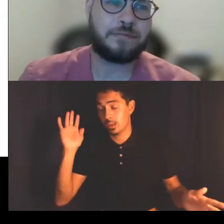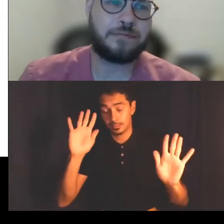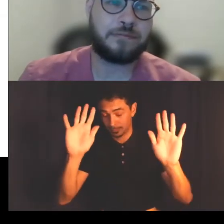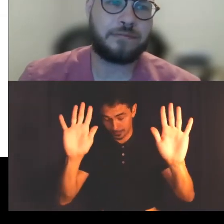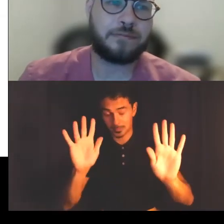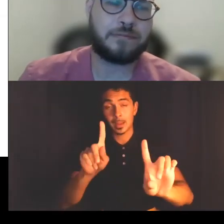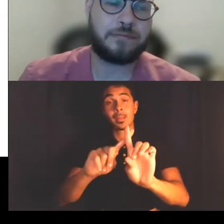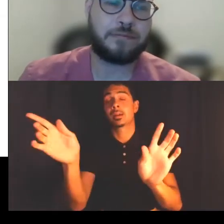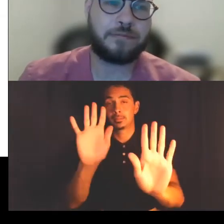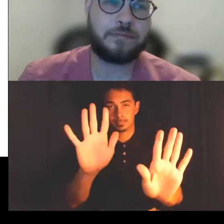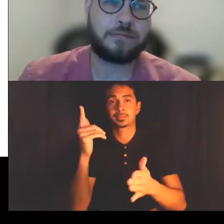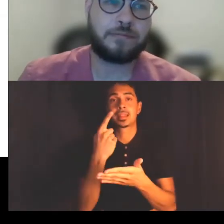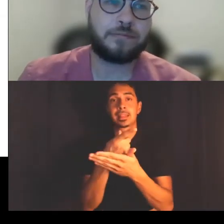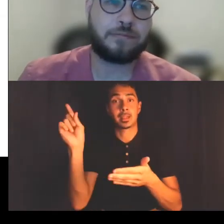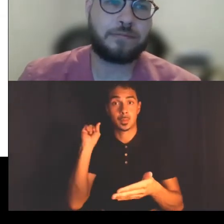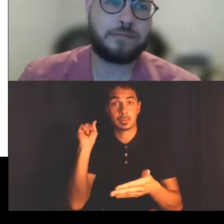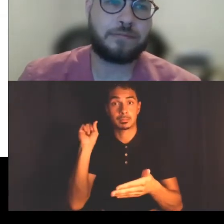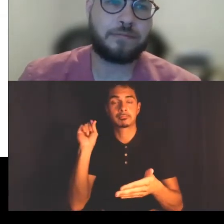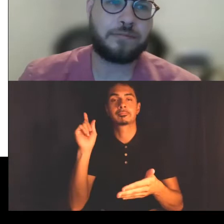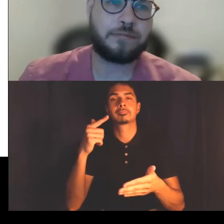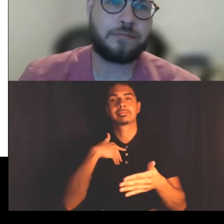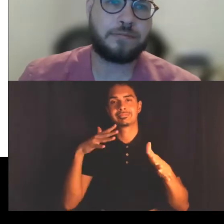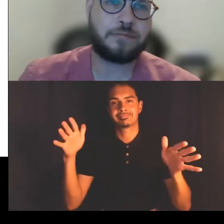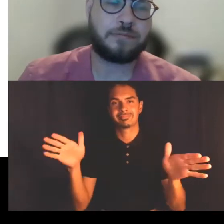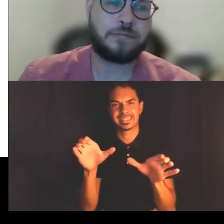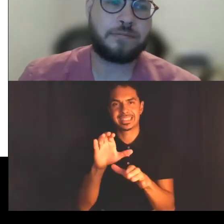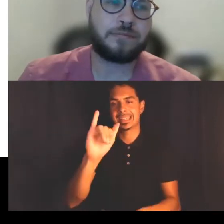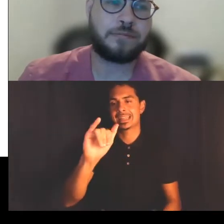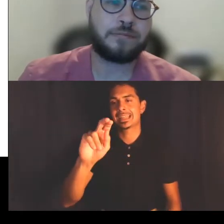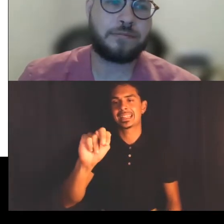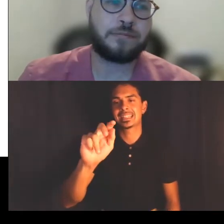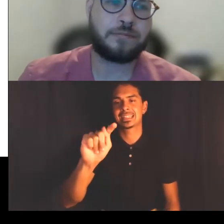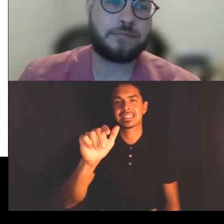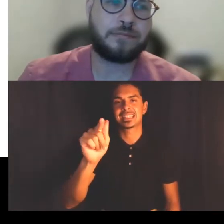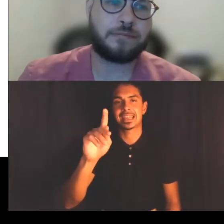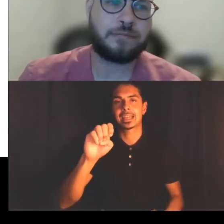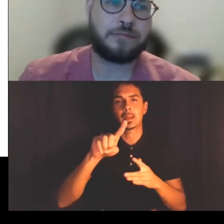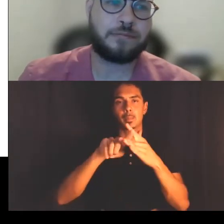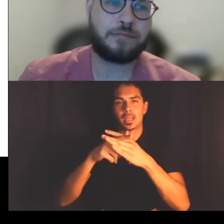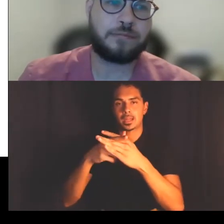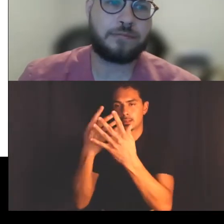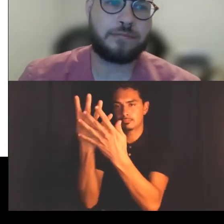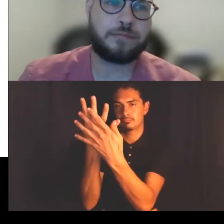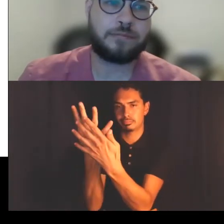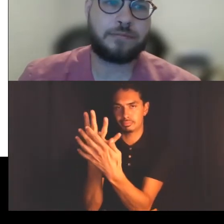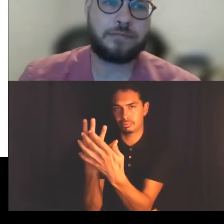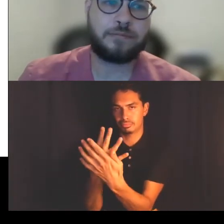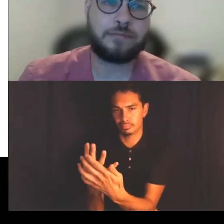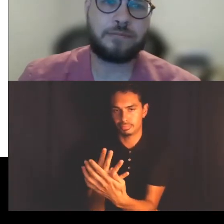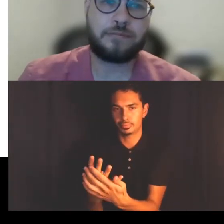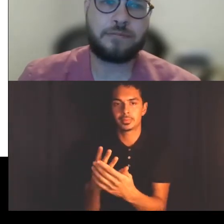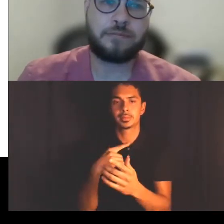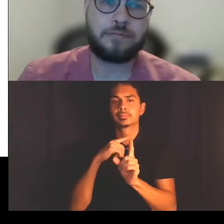and I did their intake, I talked to them about hormones, answered all their questions about methods and injections